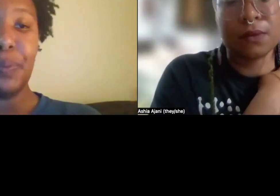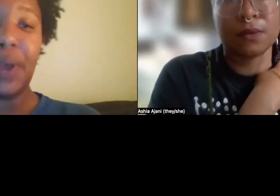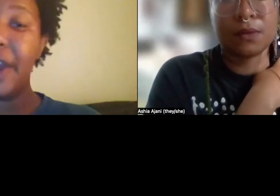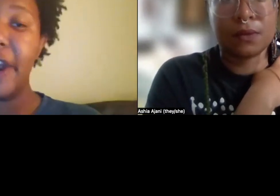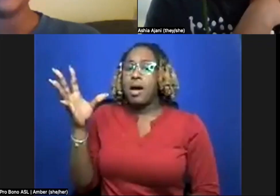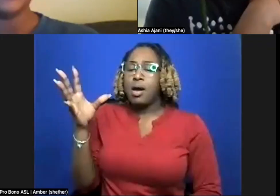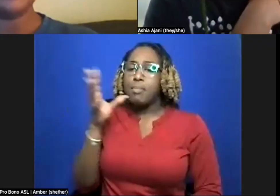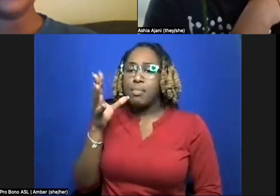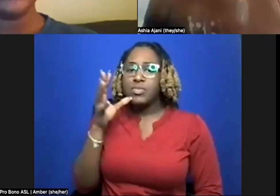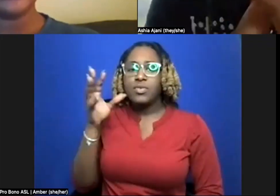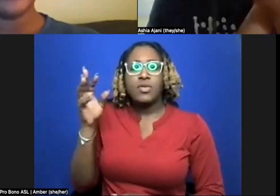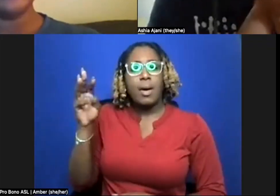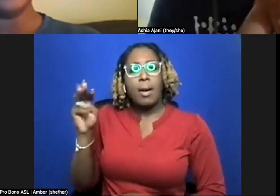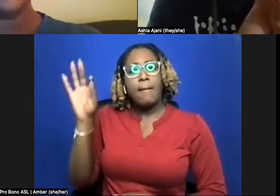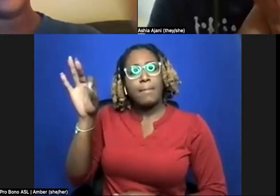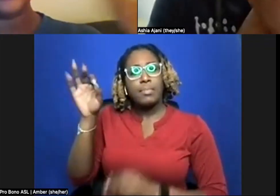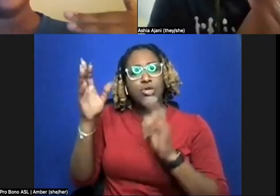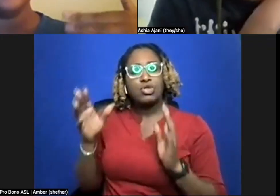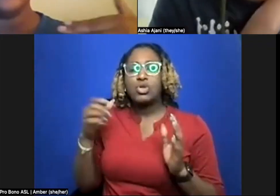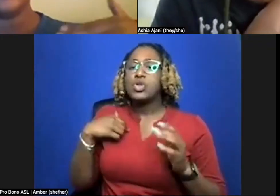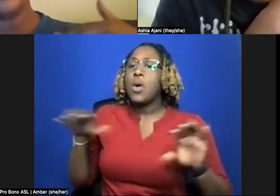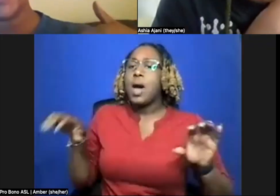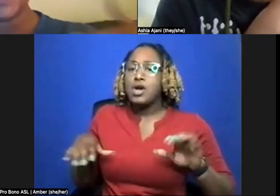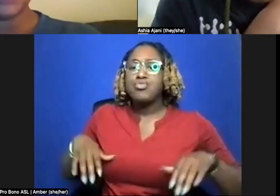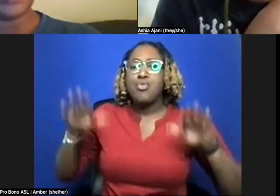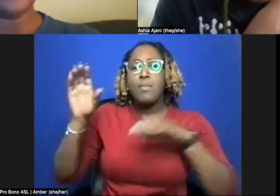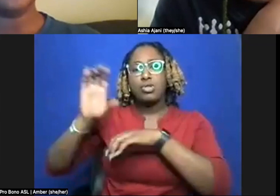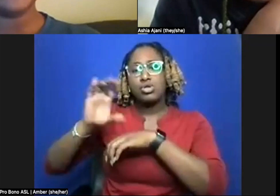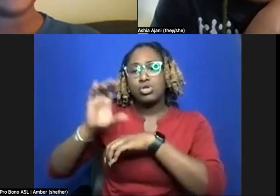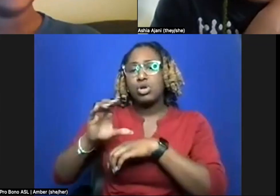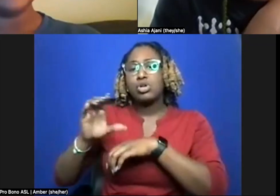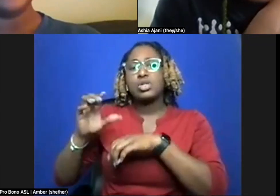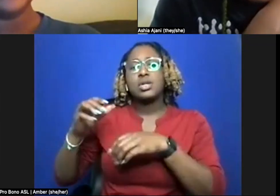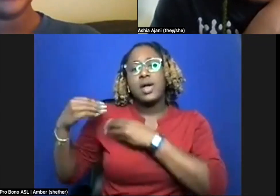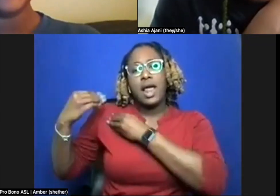like prayer as a compositional strategy. There's also ancestral offerings as a as